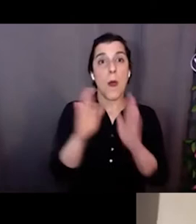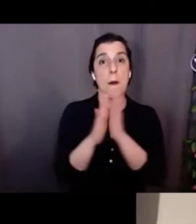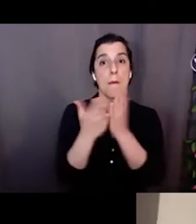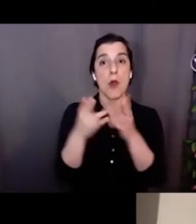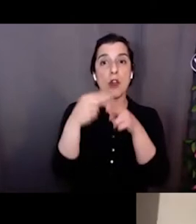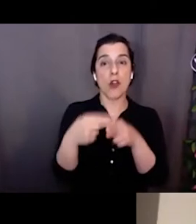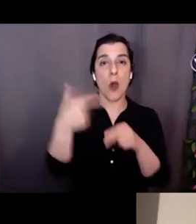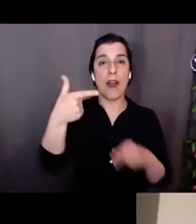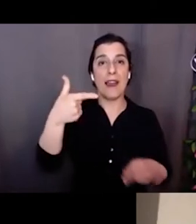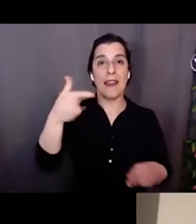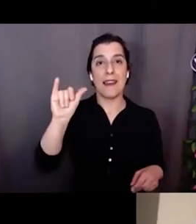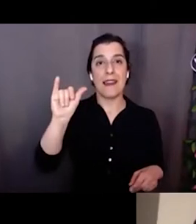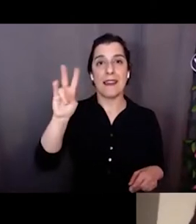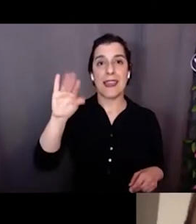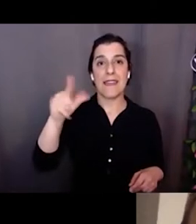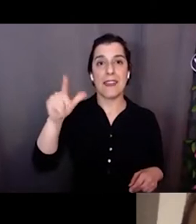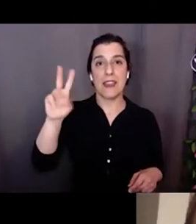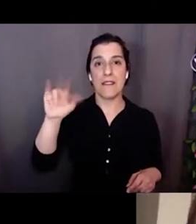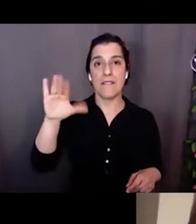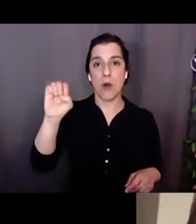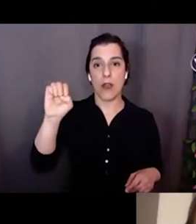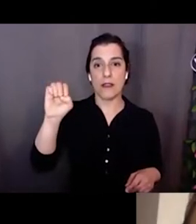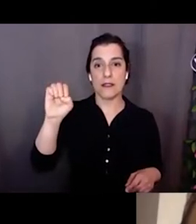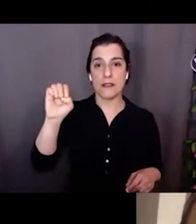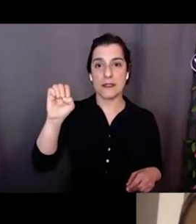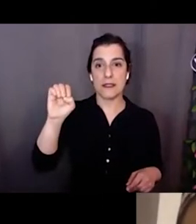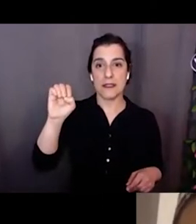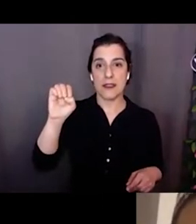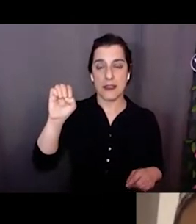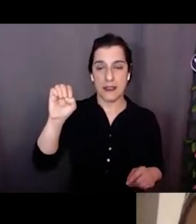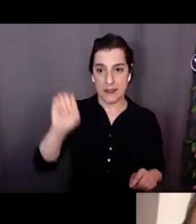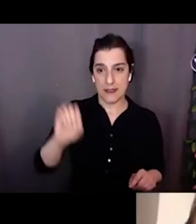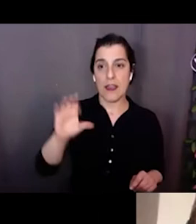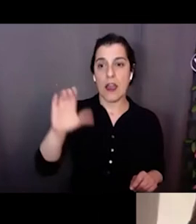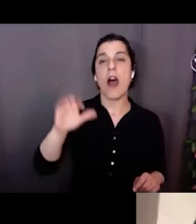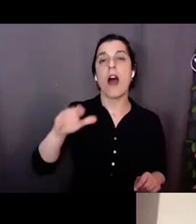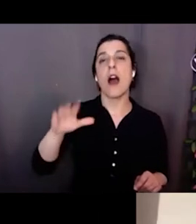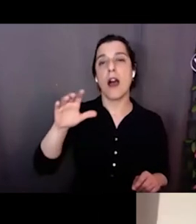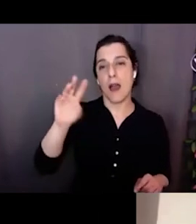And I actually saw that Merrill is in the audience. So this is like when you like recognize you're like rocks or academic in the